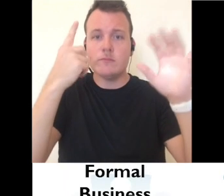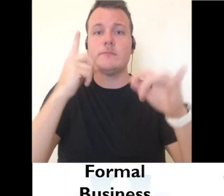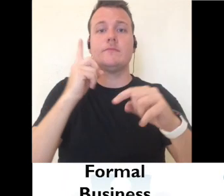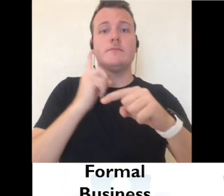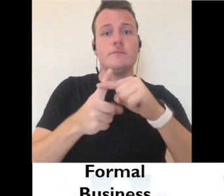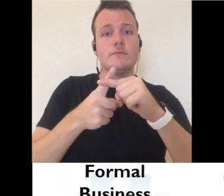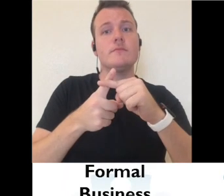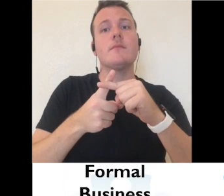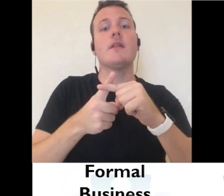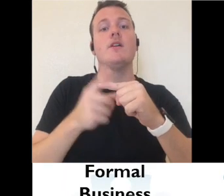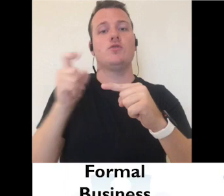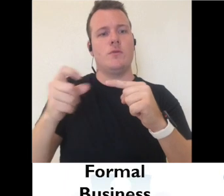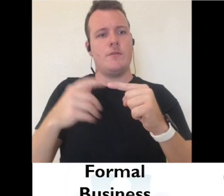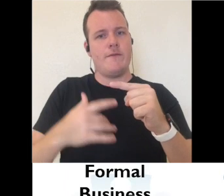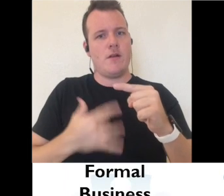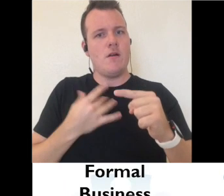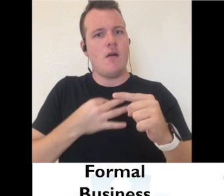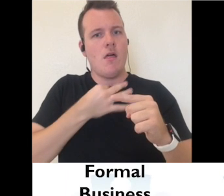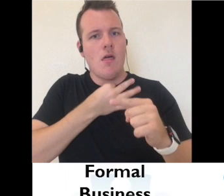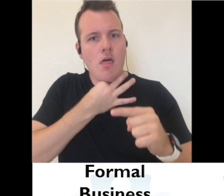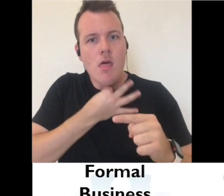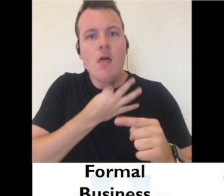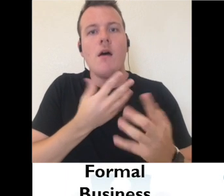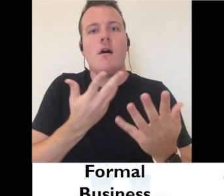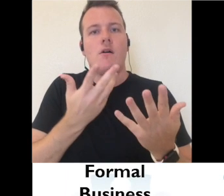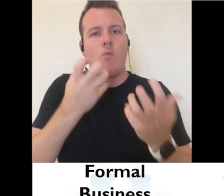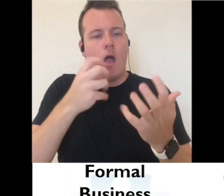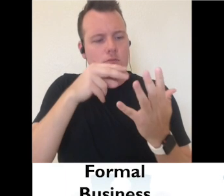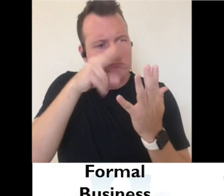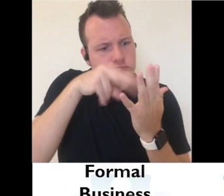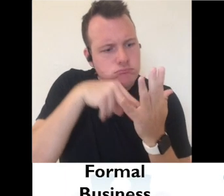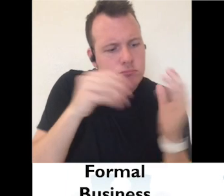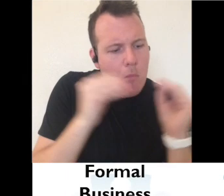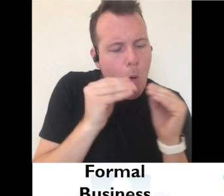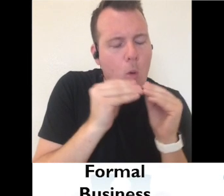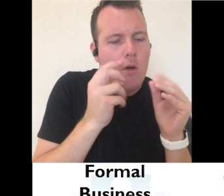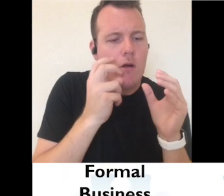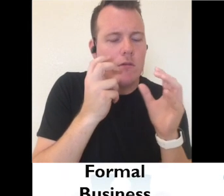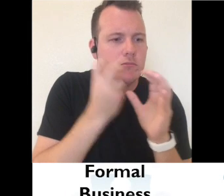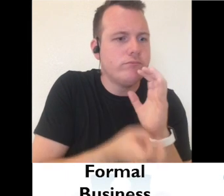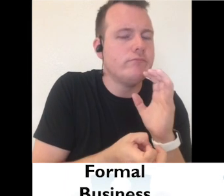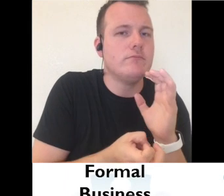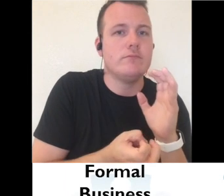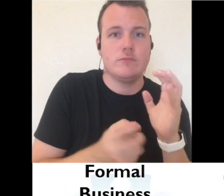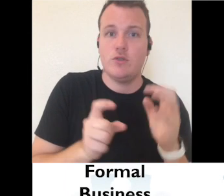now the executive summary itself, and there are various versions of this